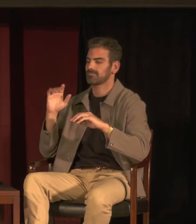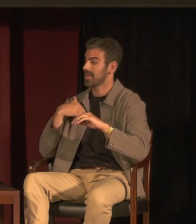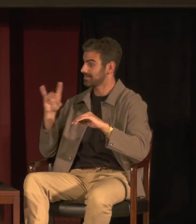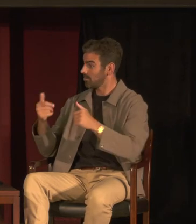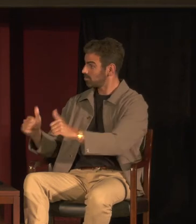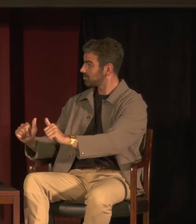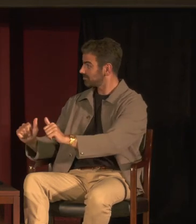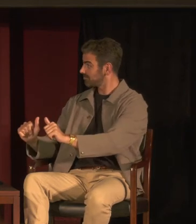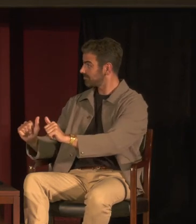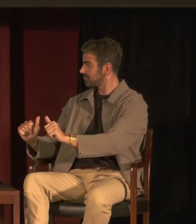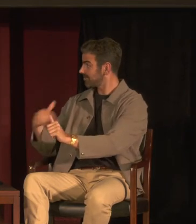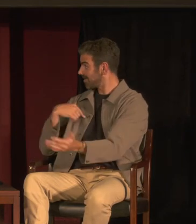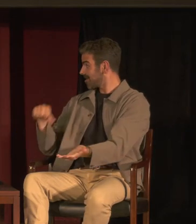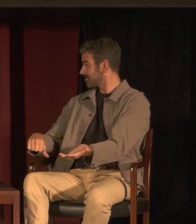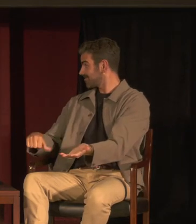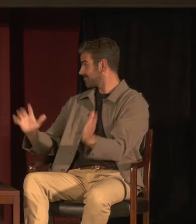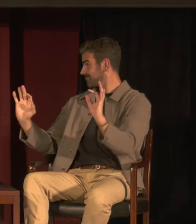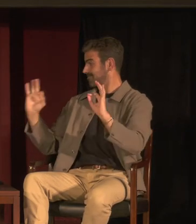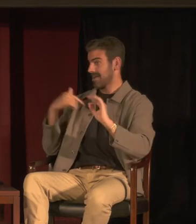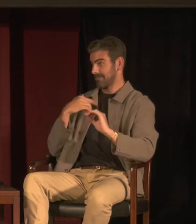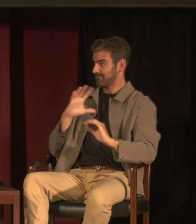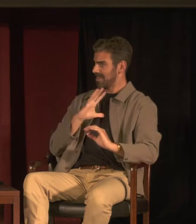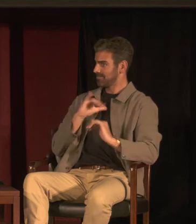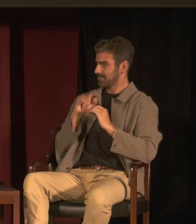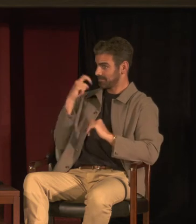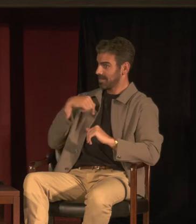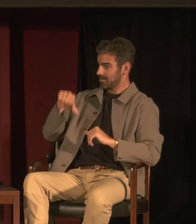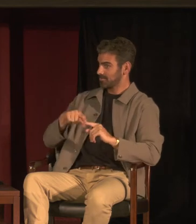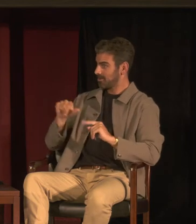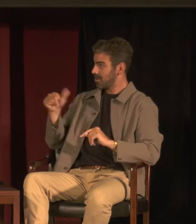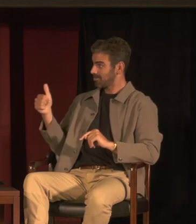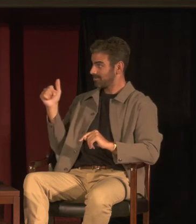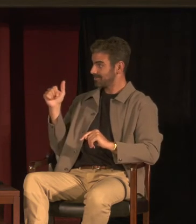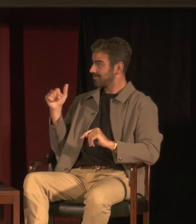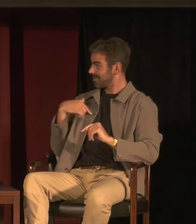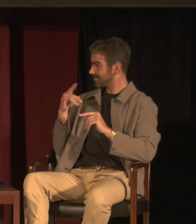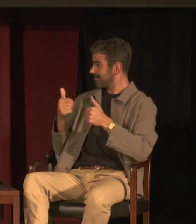But yeah, I obviously did audition and I got turned down, which I was like, okay.